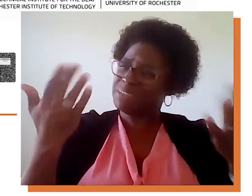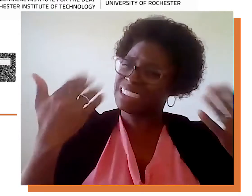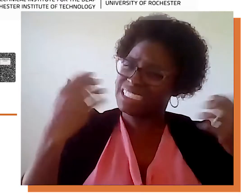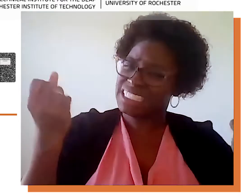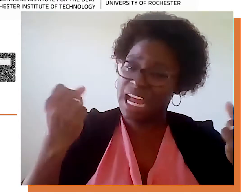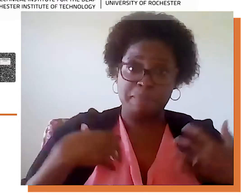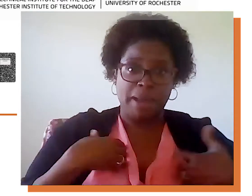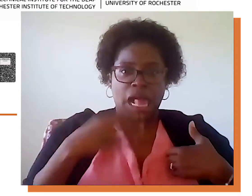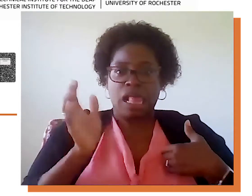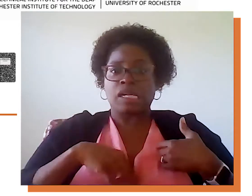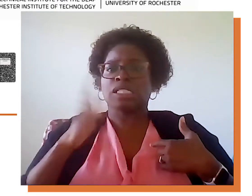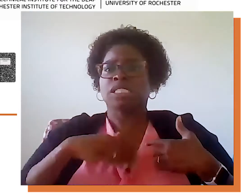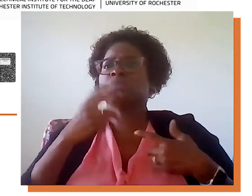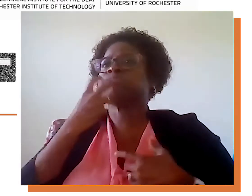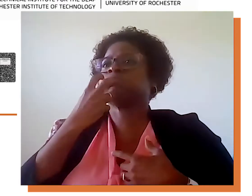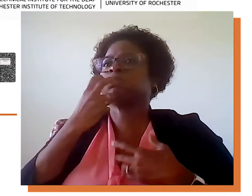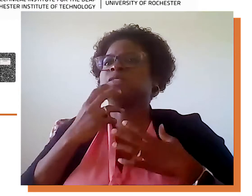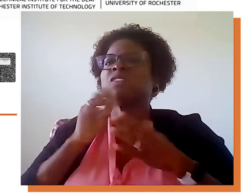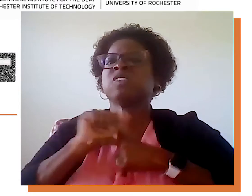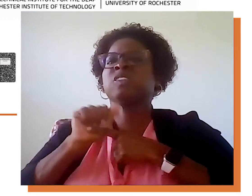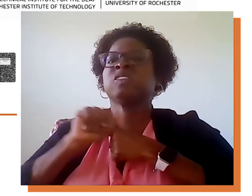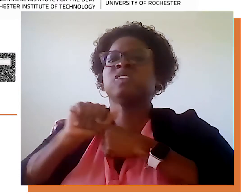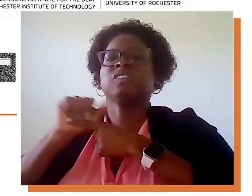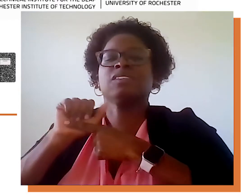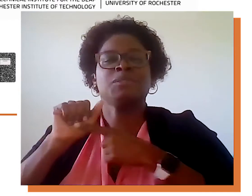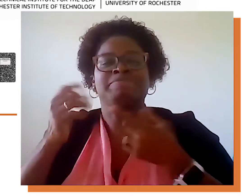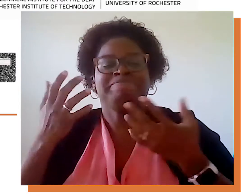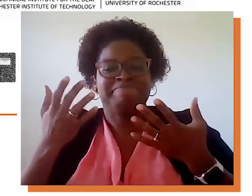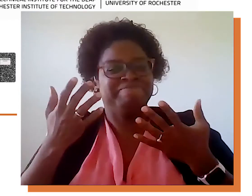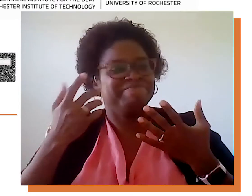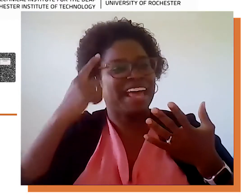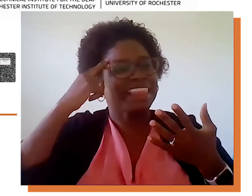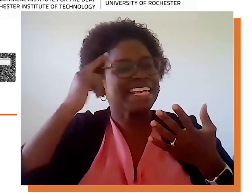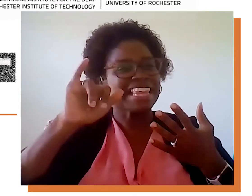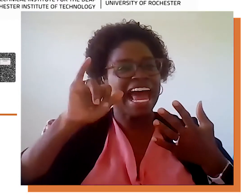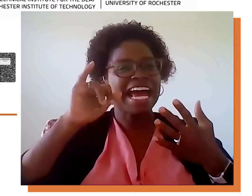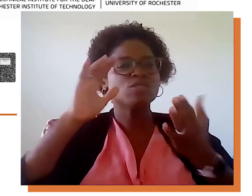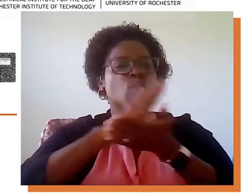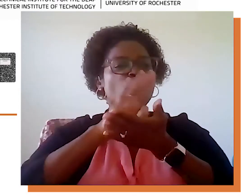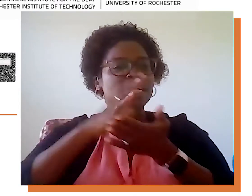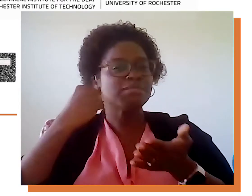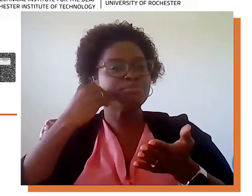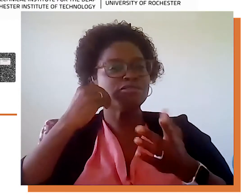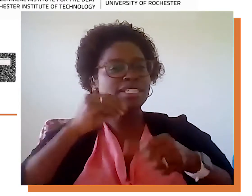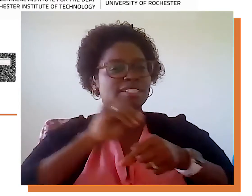So, my mom wanted to sign more with me, but I was more motivated to practice speech.